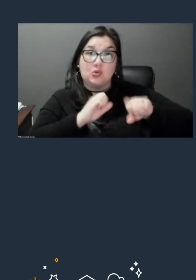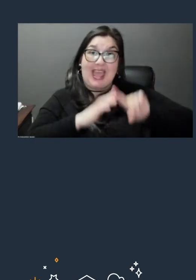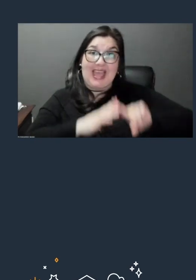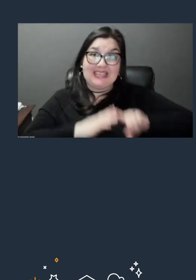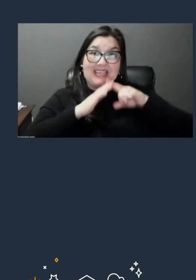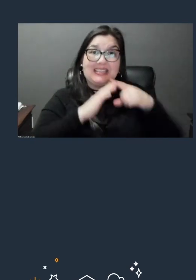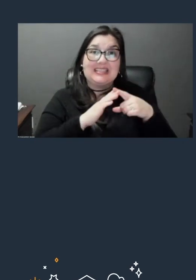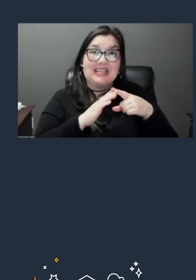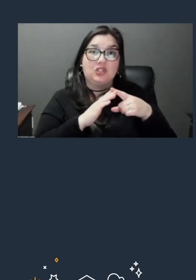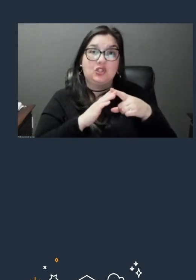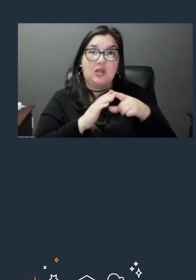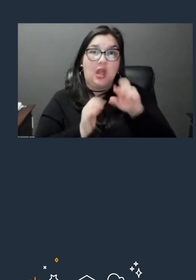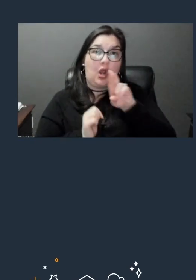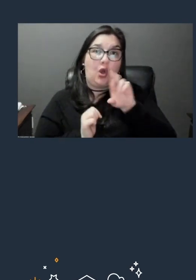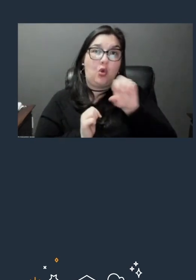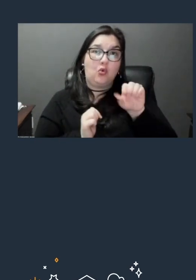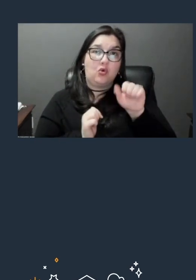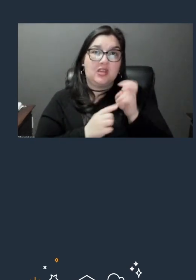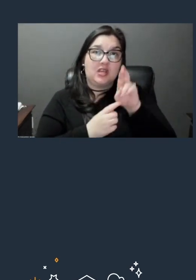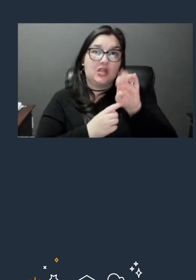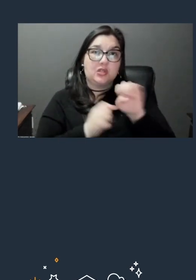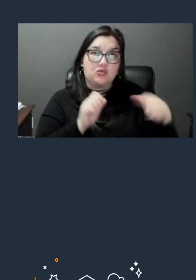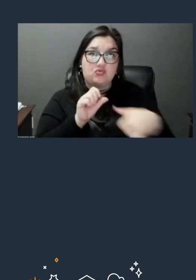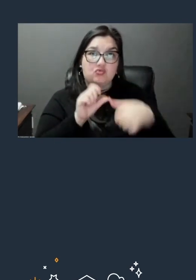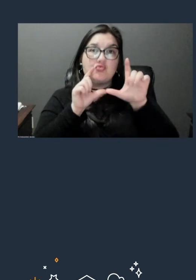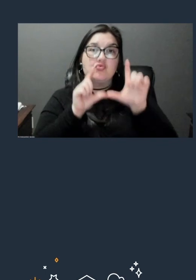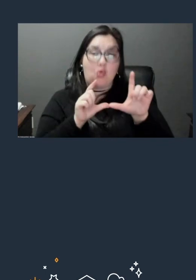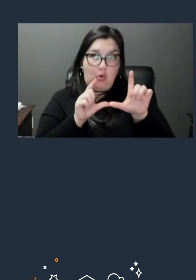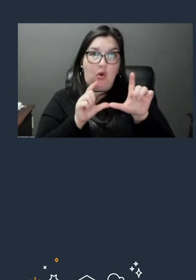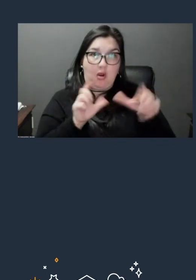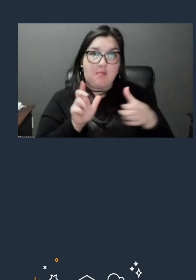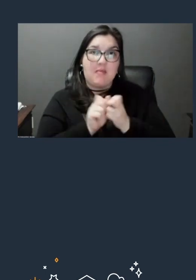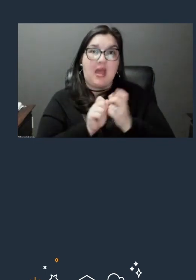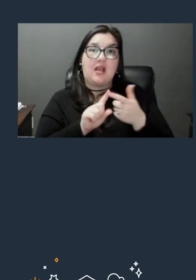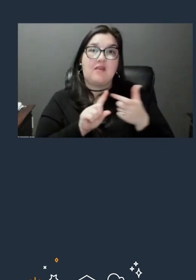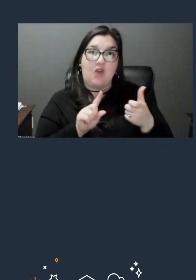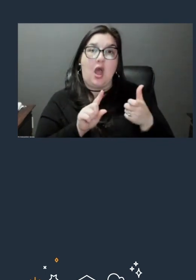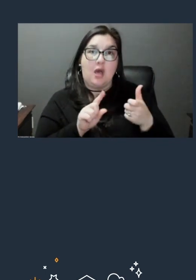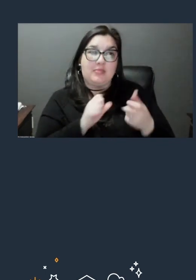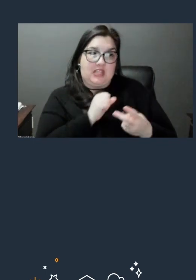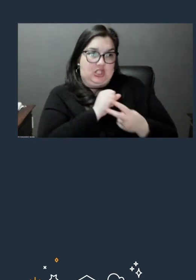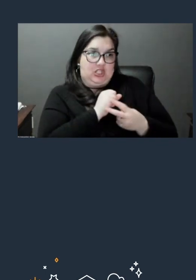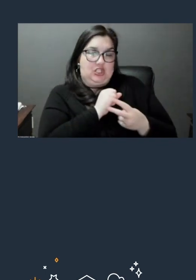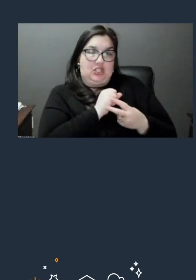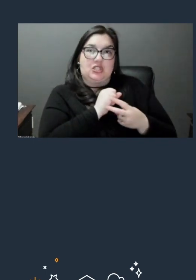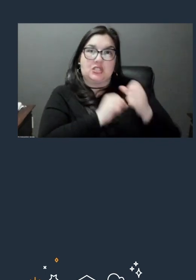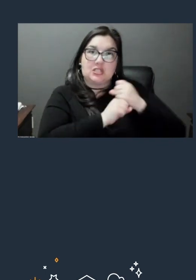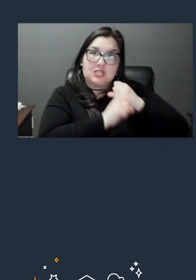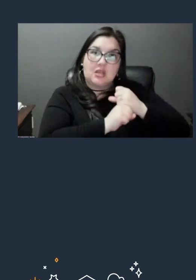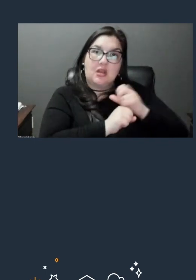of the backups that you have taken from a secured backup vault, and see that, if the restore is fully completed,